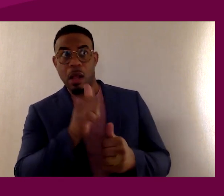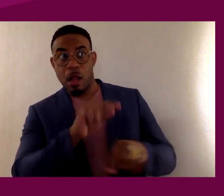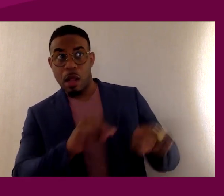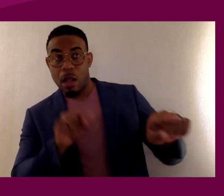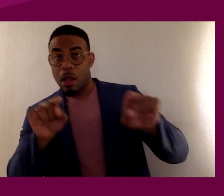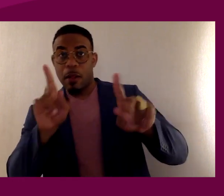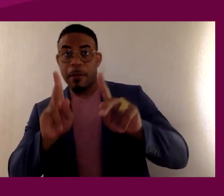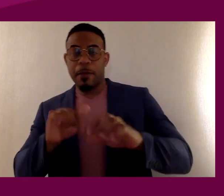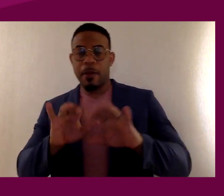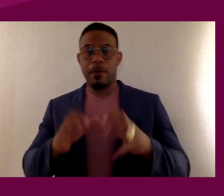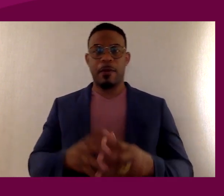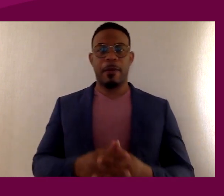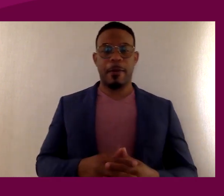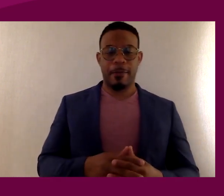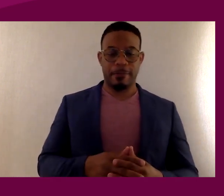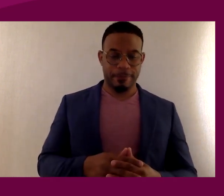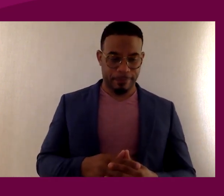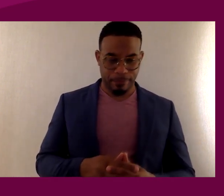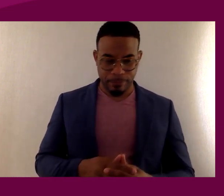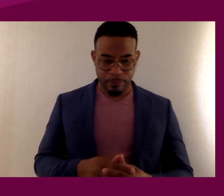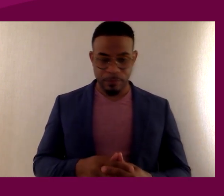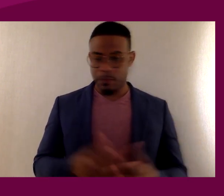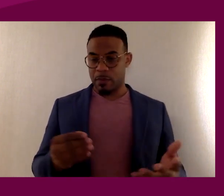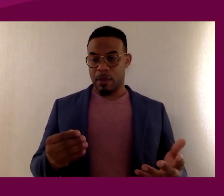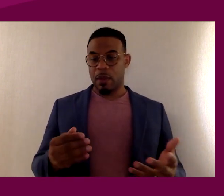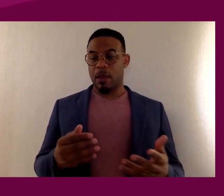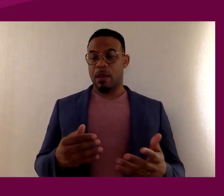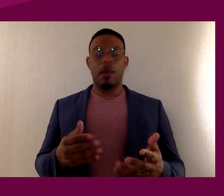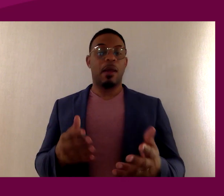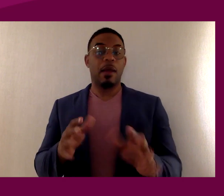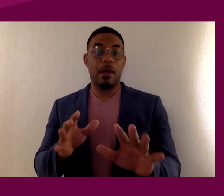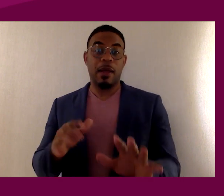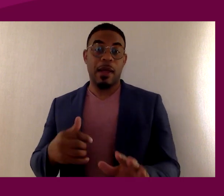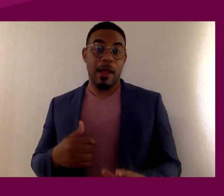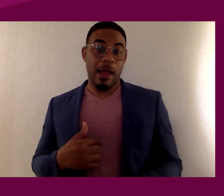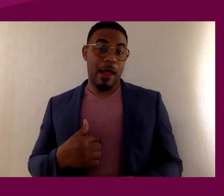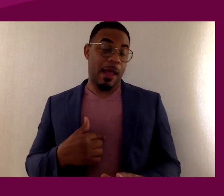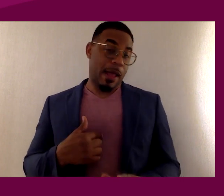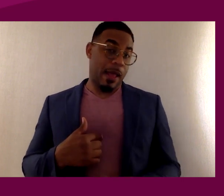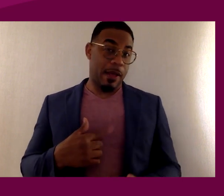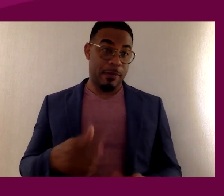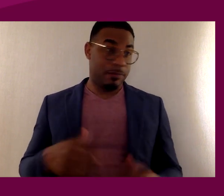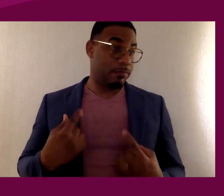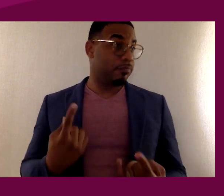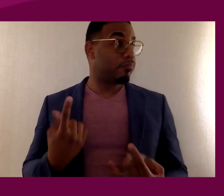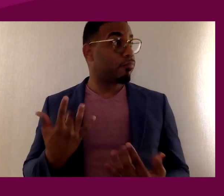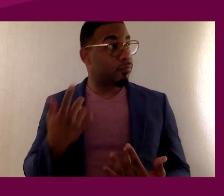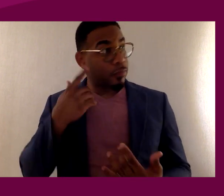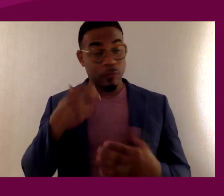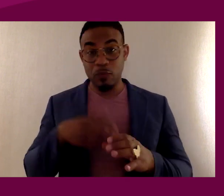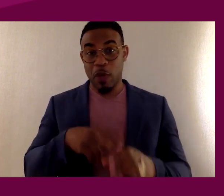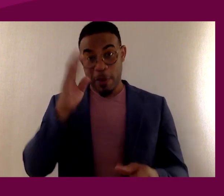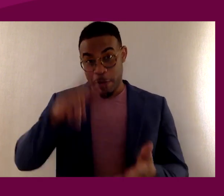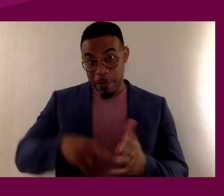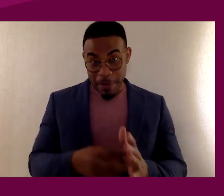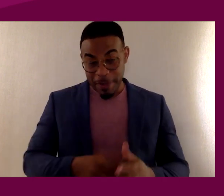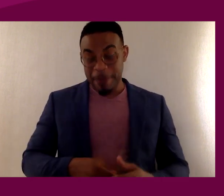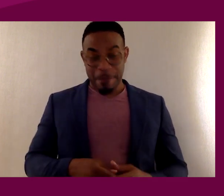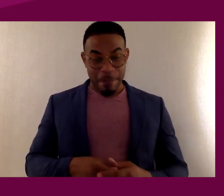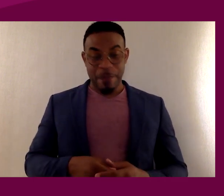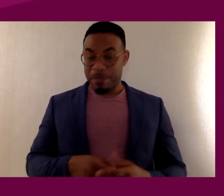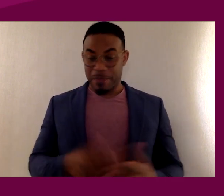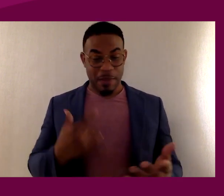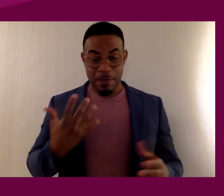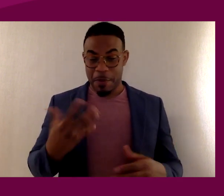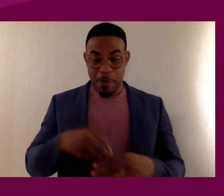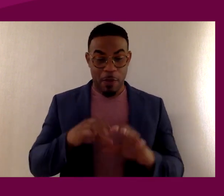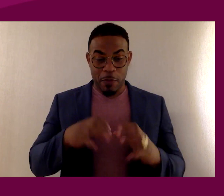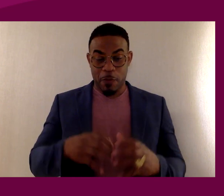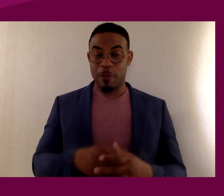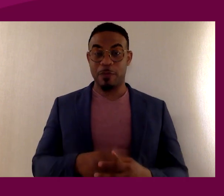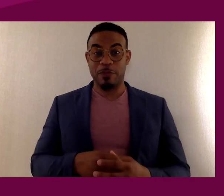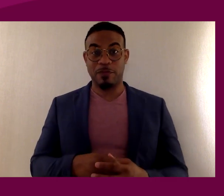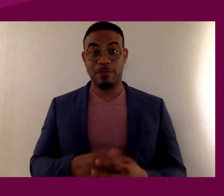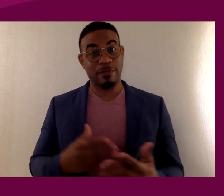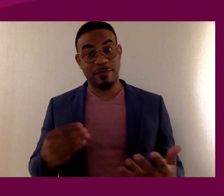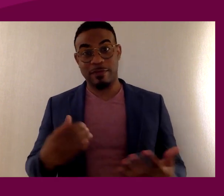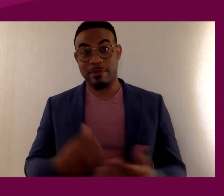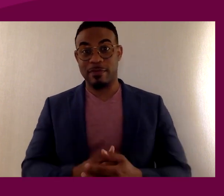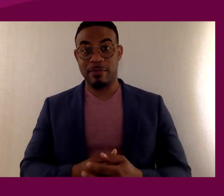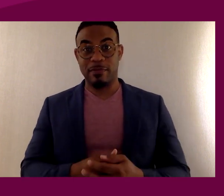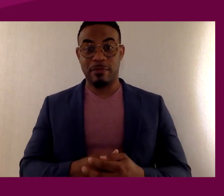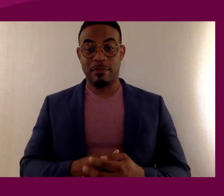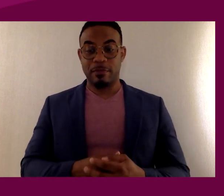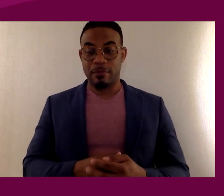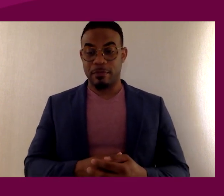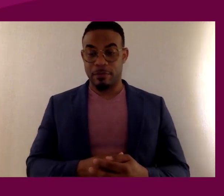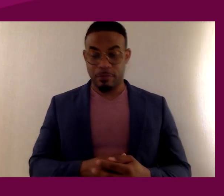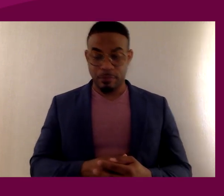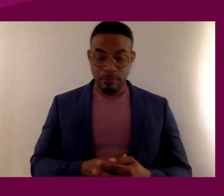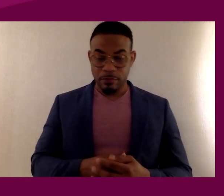working with other people in the group. I'm along for the ride. I'm just a part of the group and